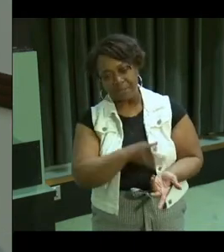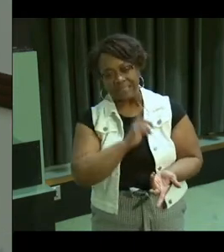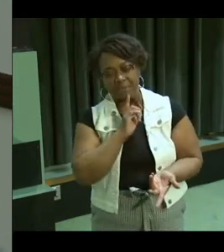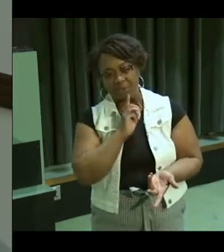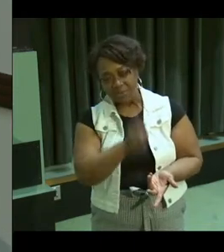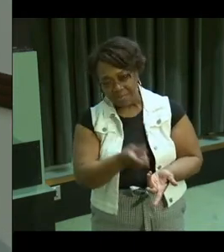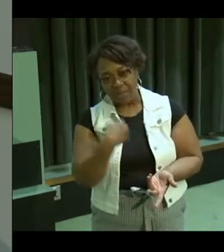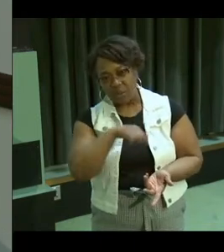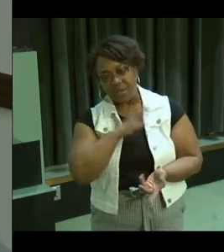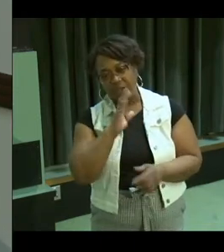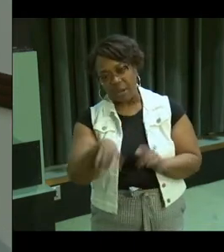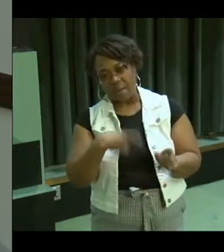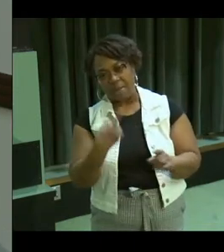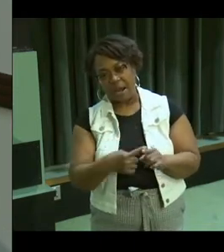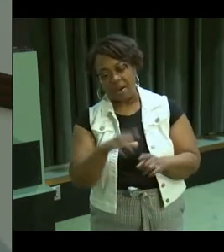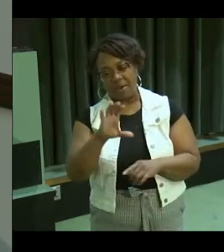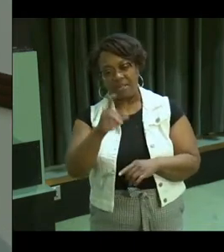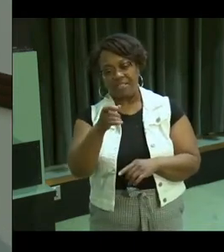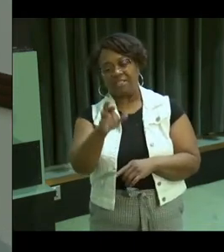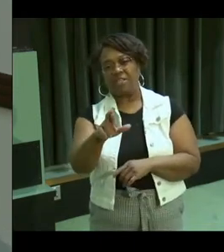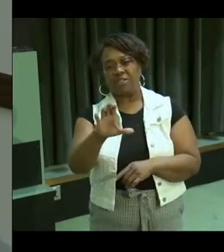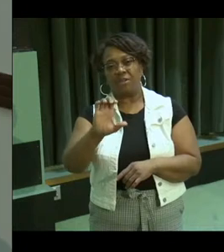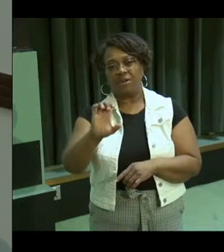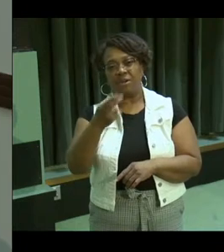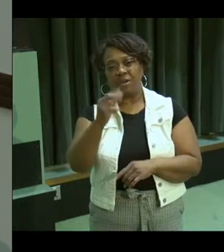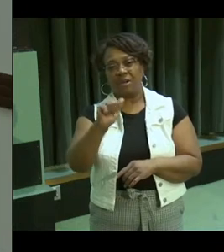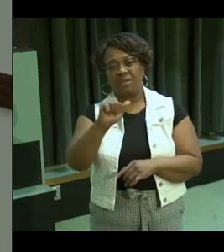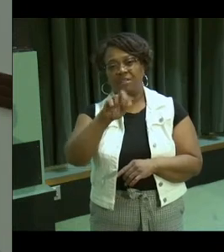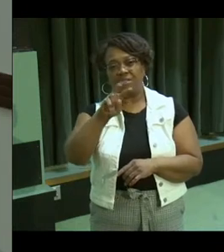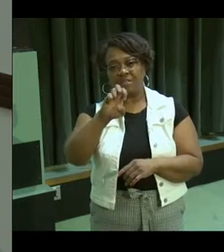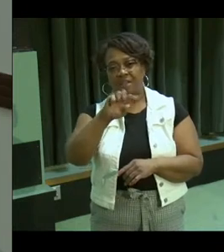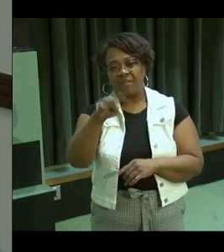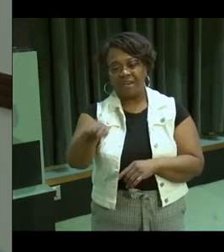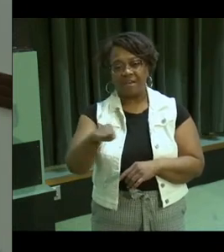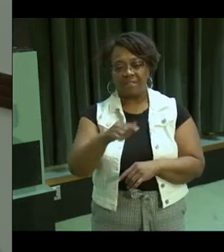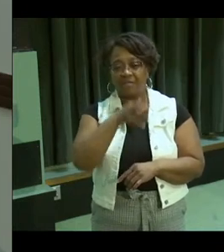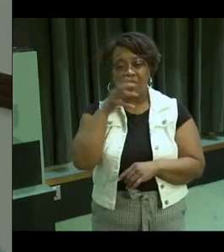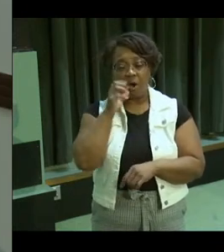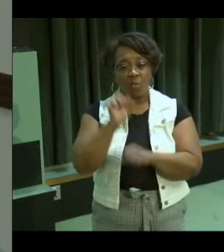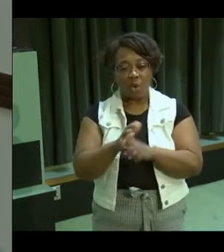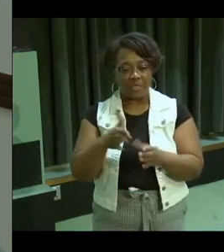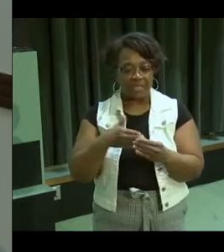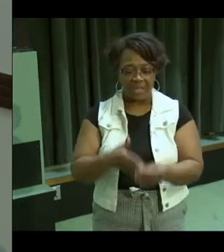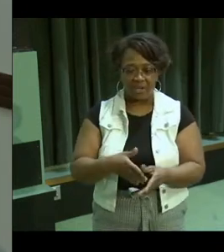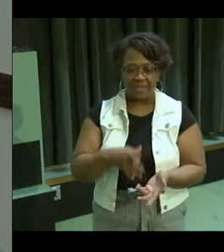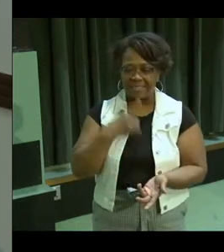told the guy I was like, actually, we're talking about